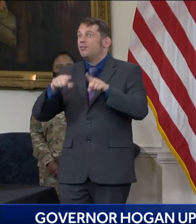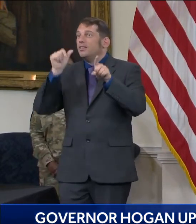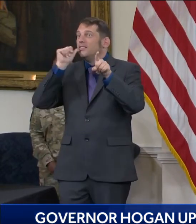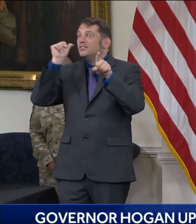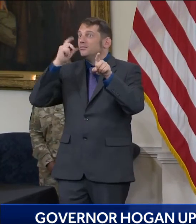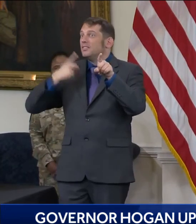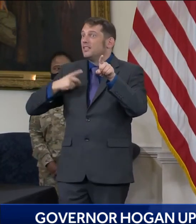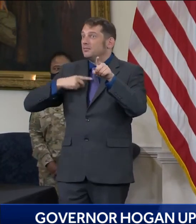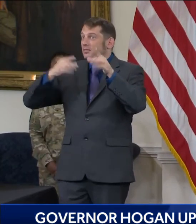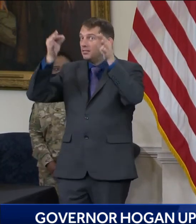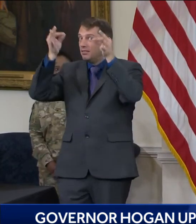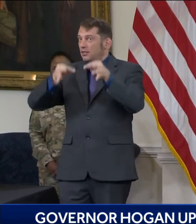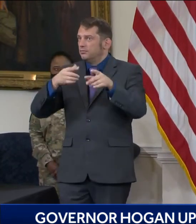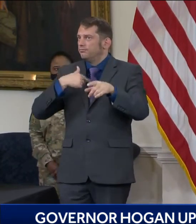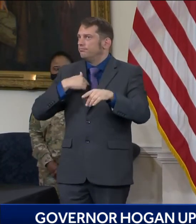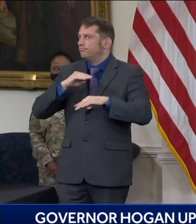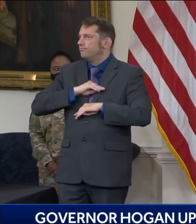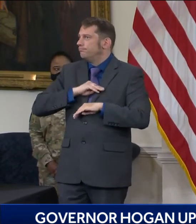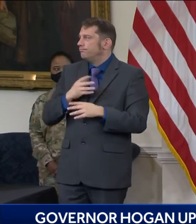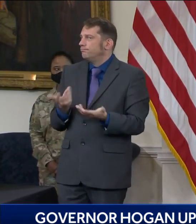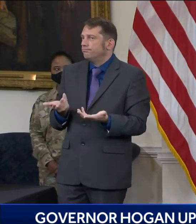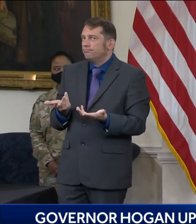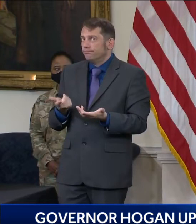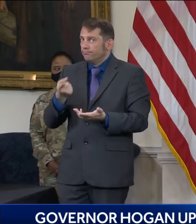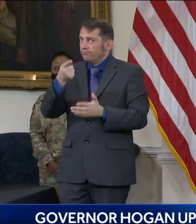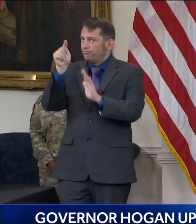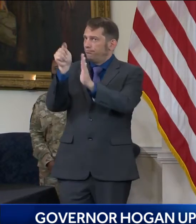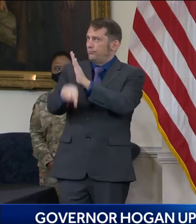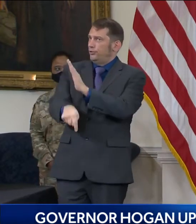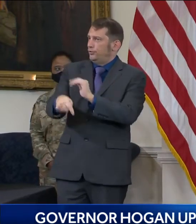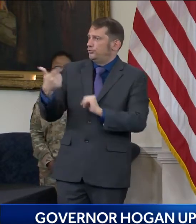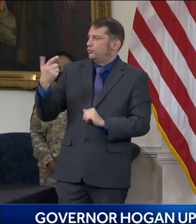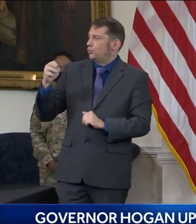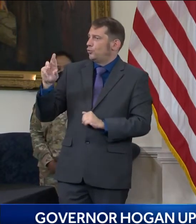HAVE SAID FROM THE BEGINNING THIS IS A MURDER OF GEORGE FLOYD